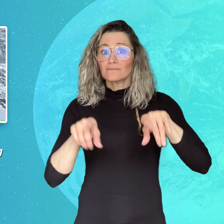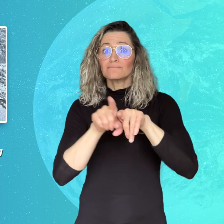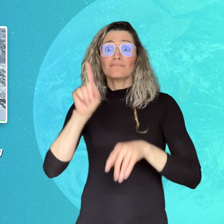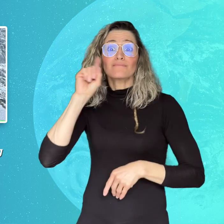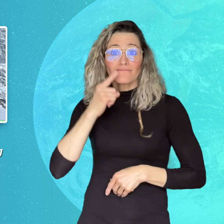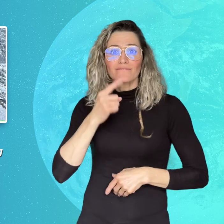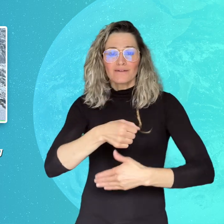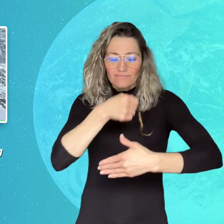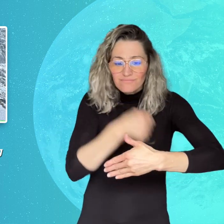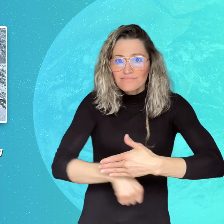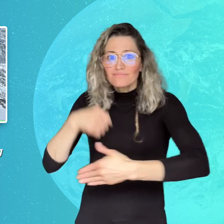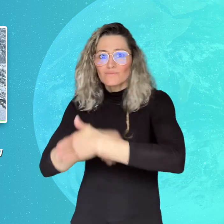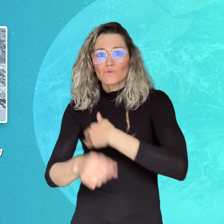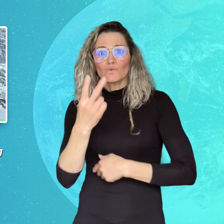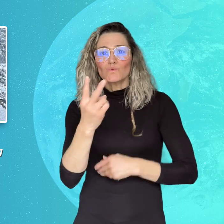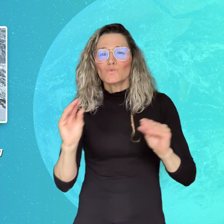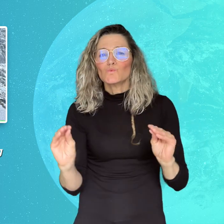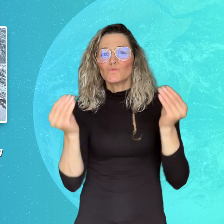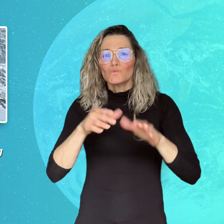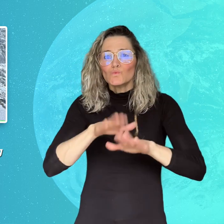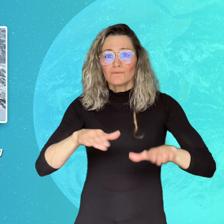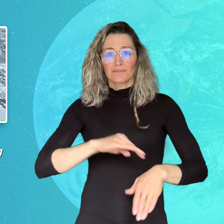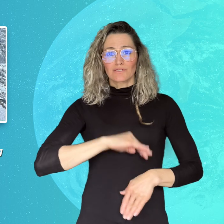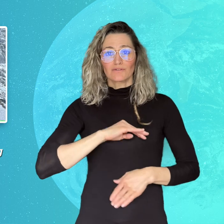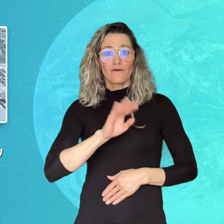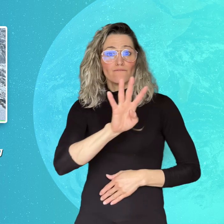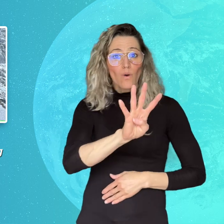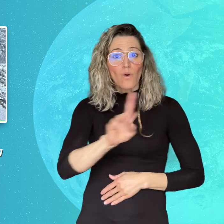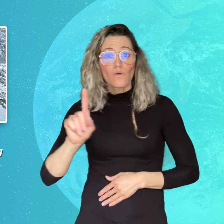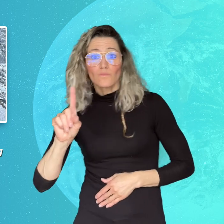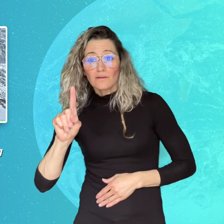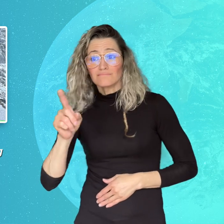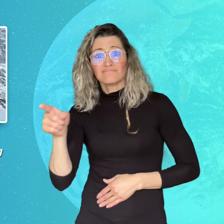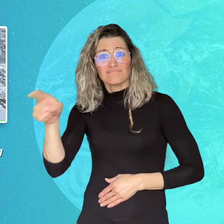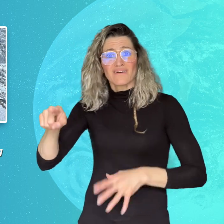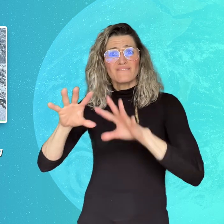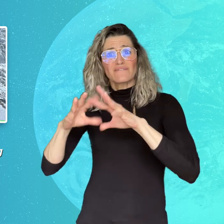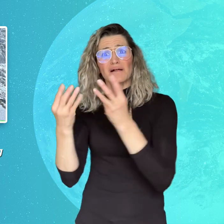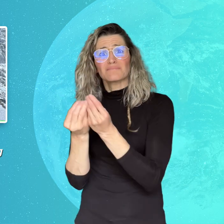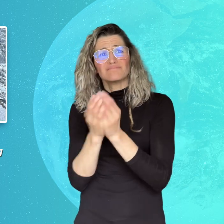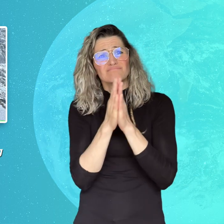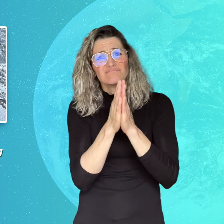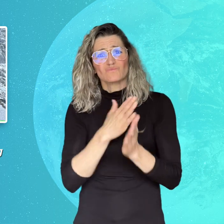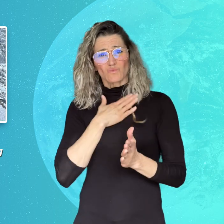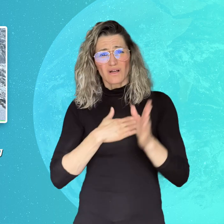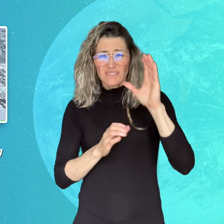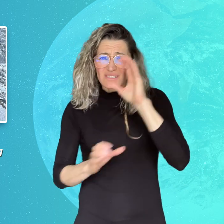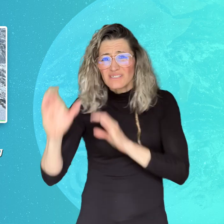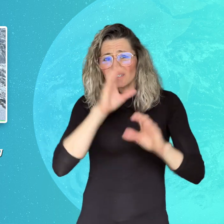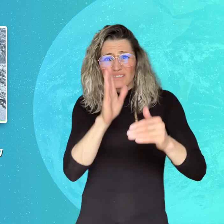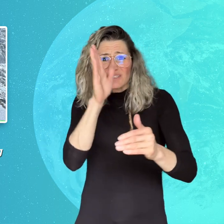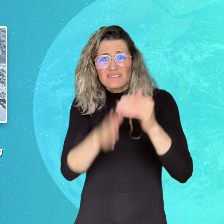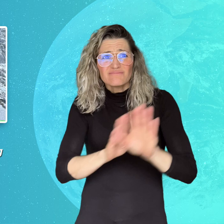of the search. The children, ages 4 and 1, expected a reunion with their